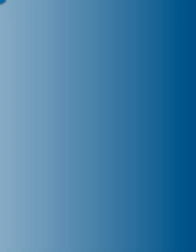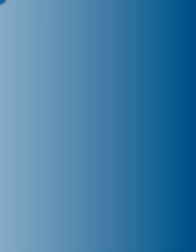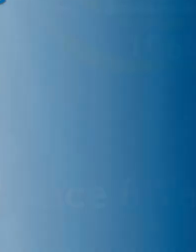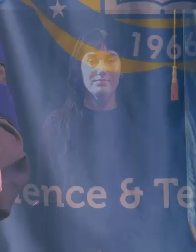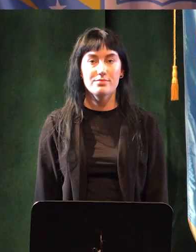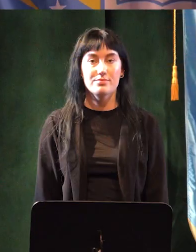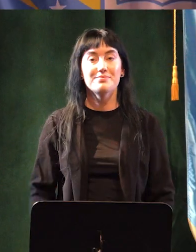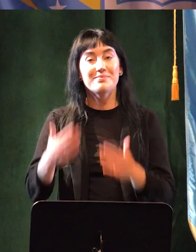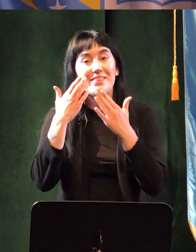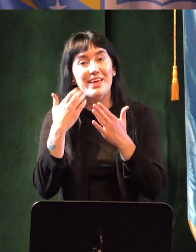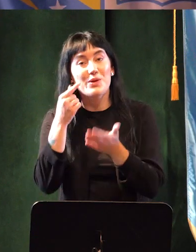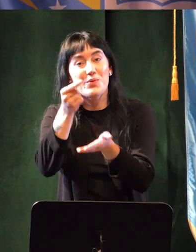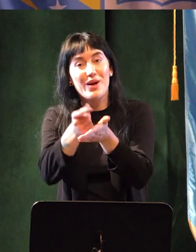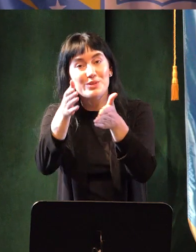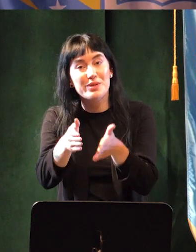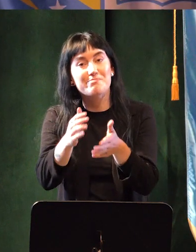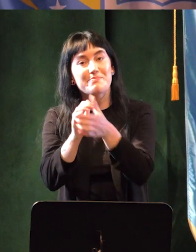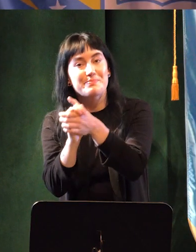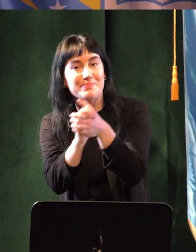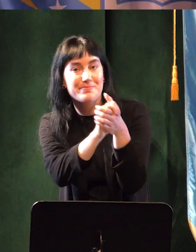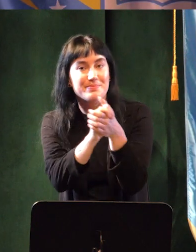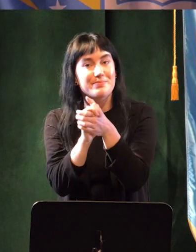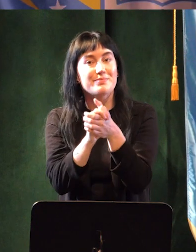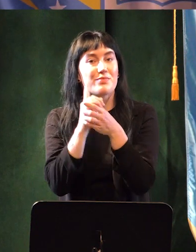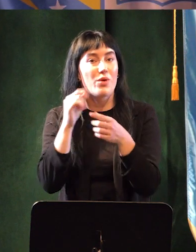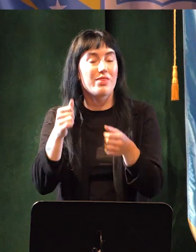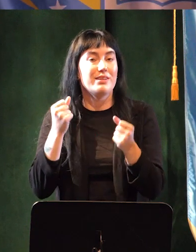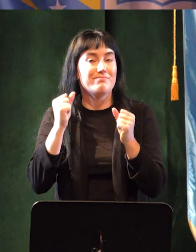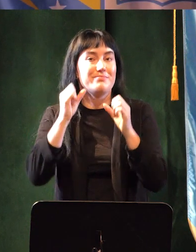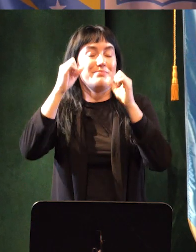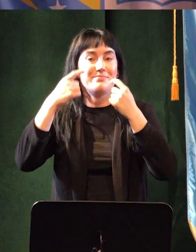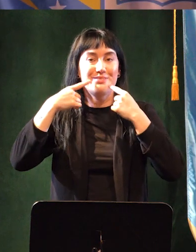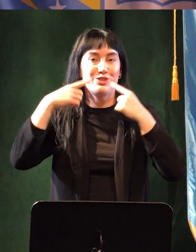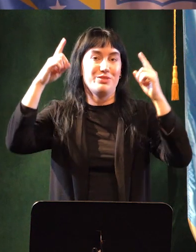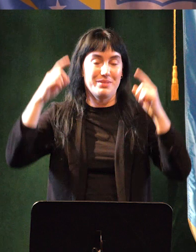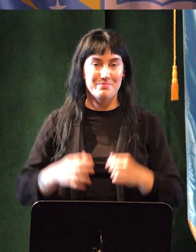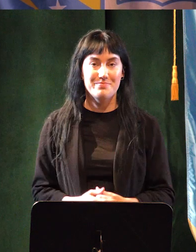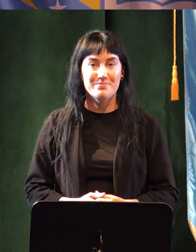Thank You graduates and congratulations on this momentous achievement I will now